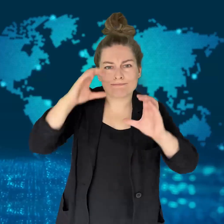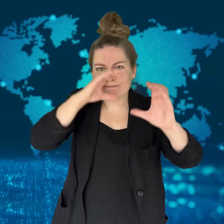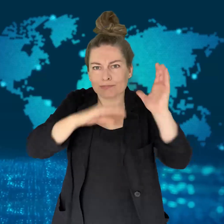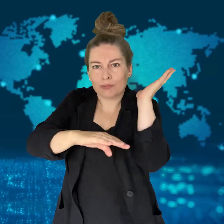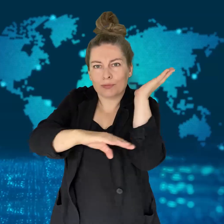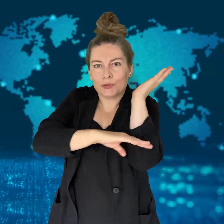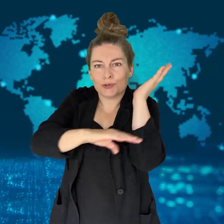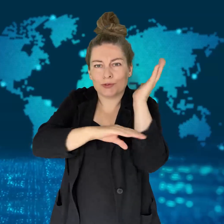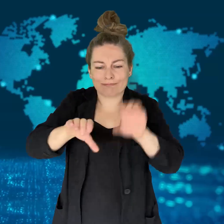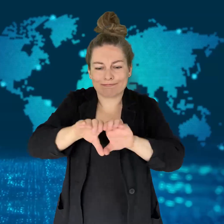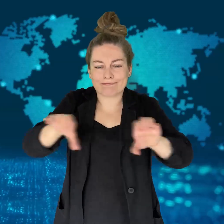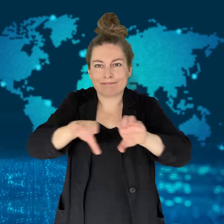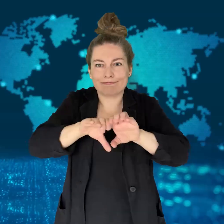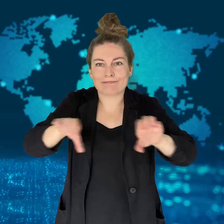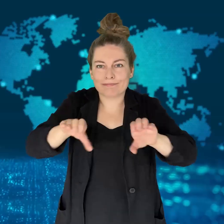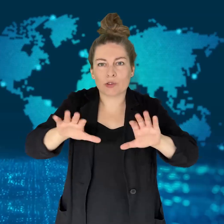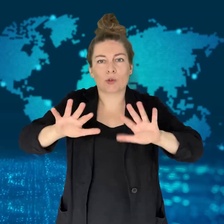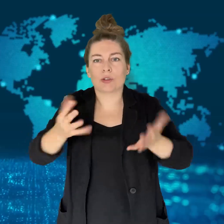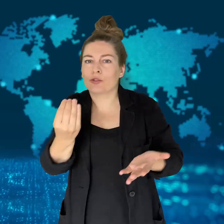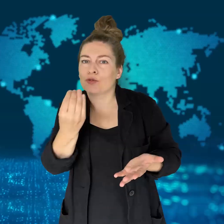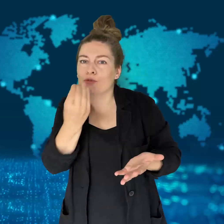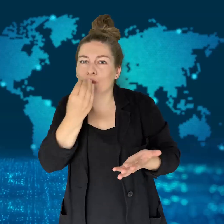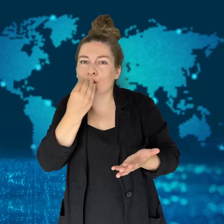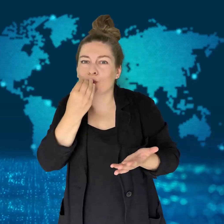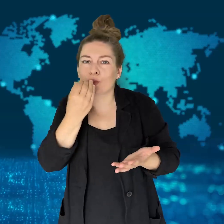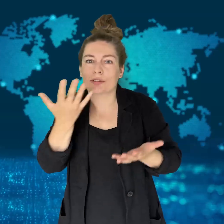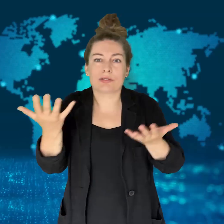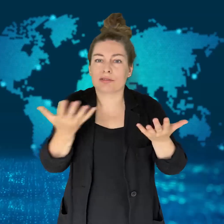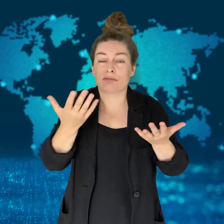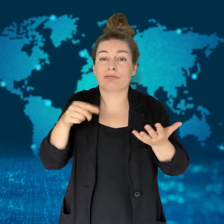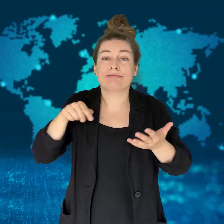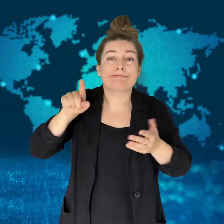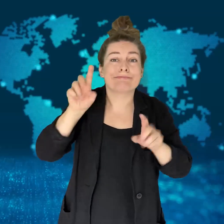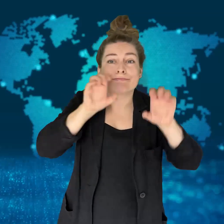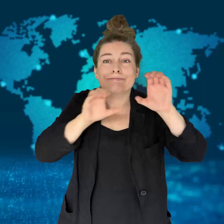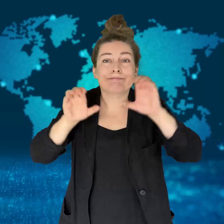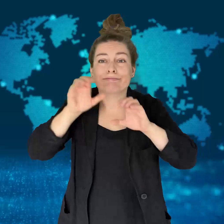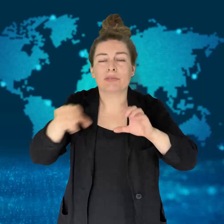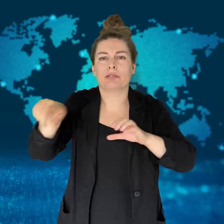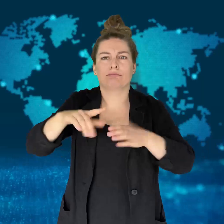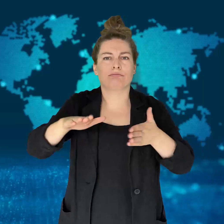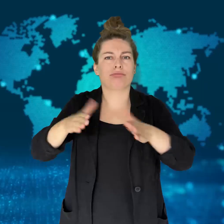Some have been killed when searching for firewood or fruit.